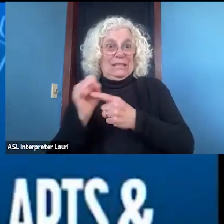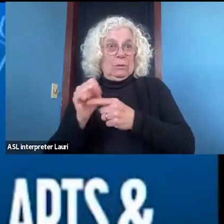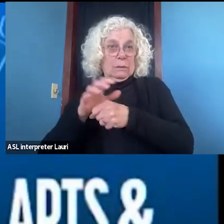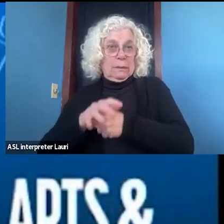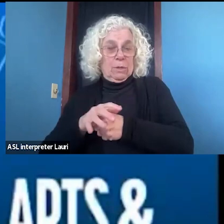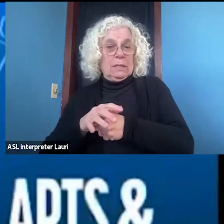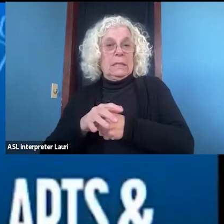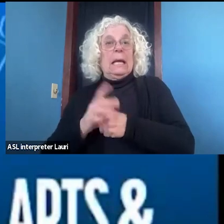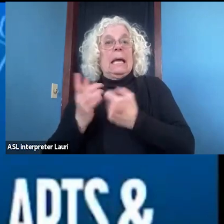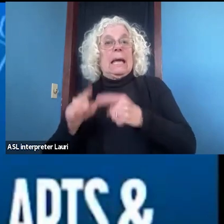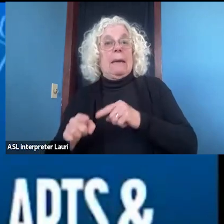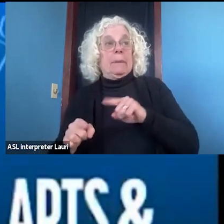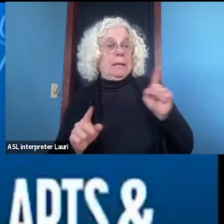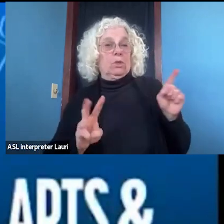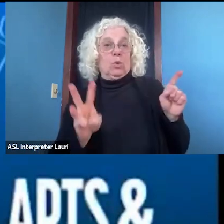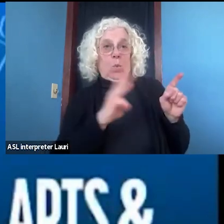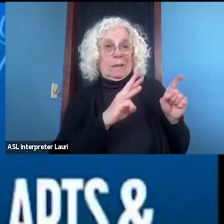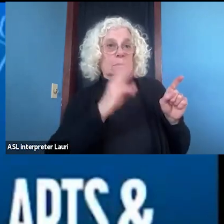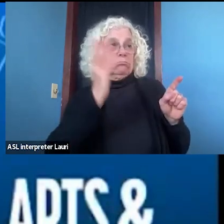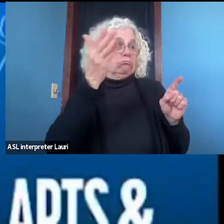I was giving a speech talking about arts and community.